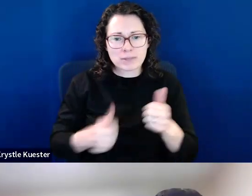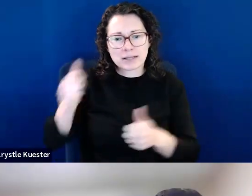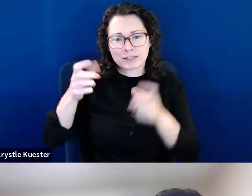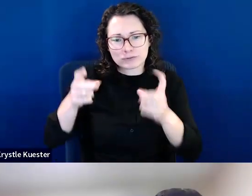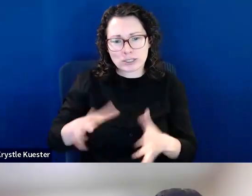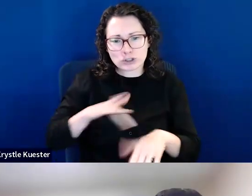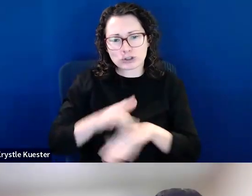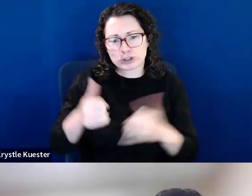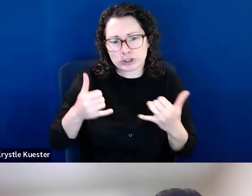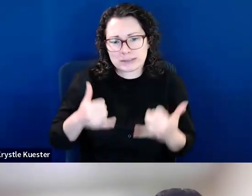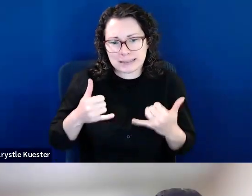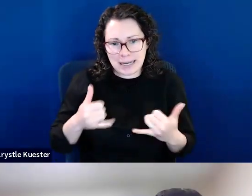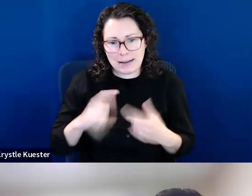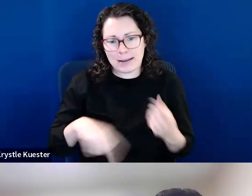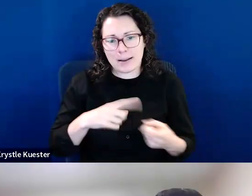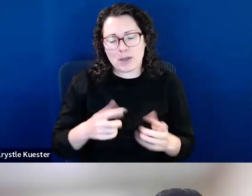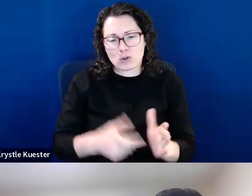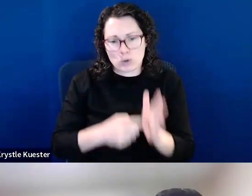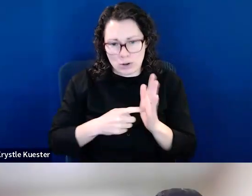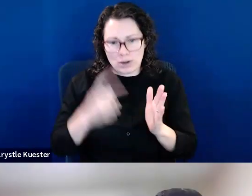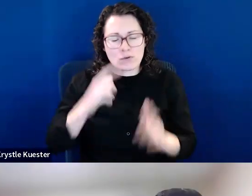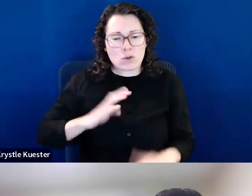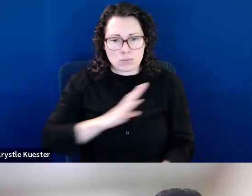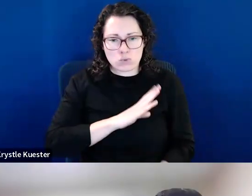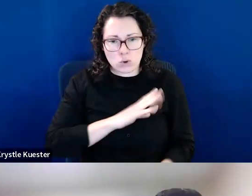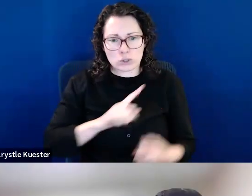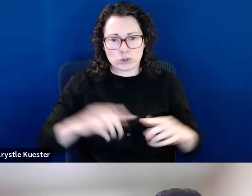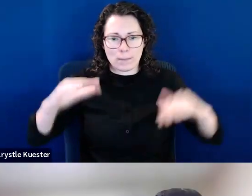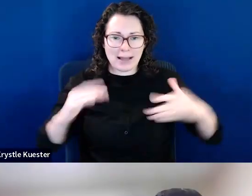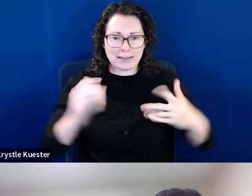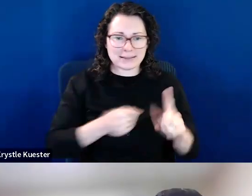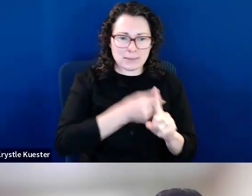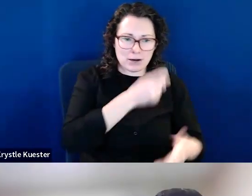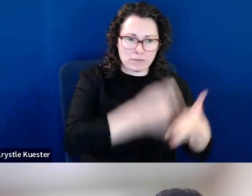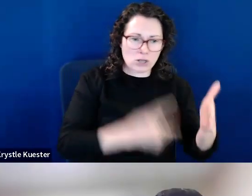earlier today about the requirement for the board to balance the impact of costs on the overall